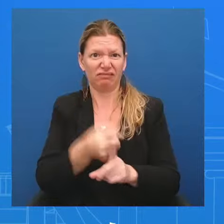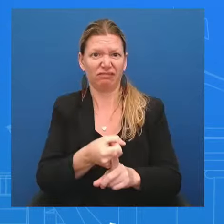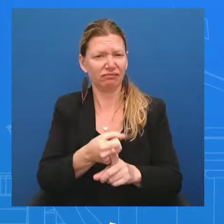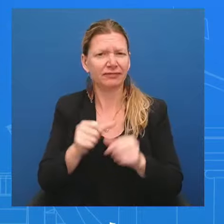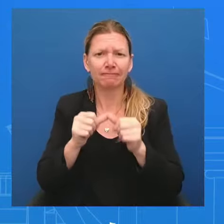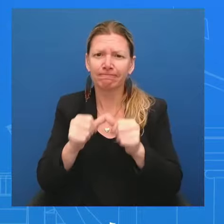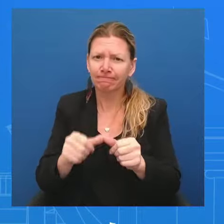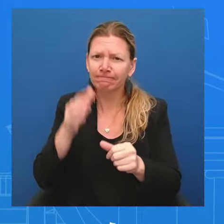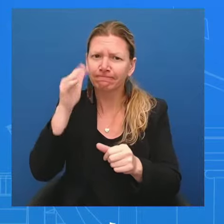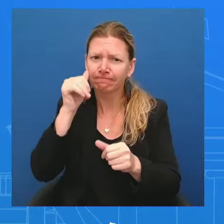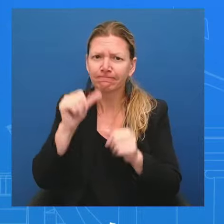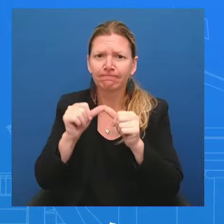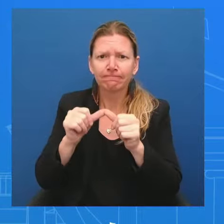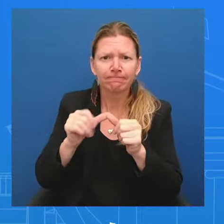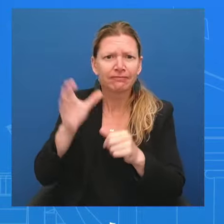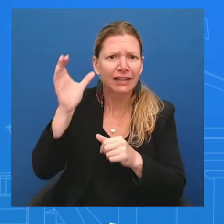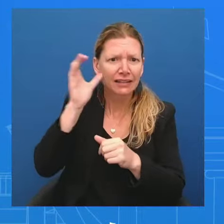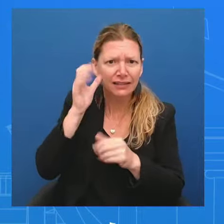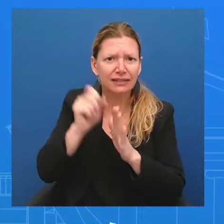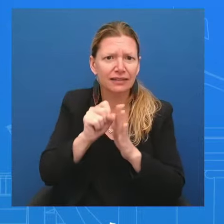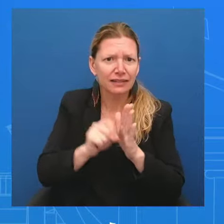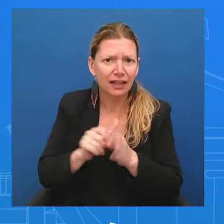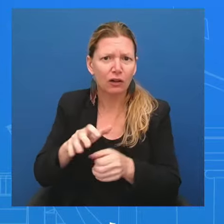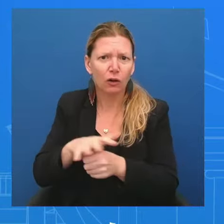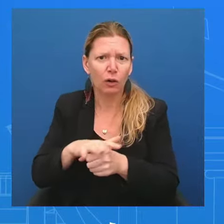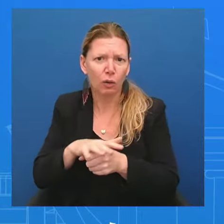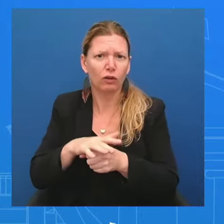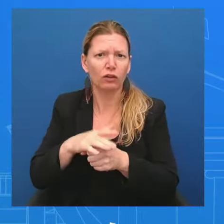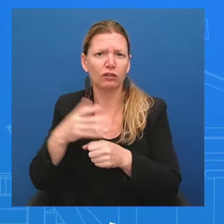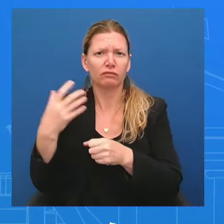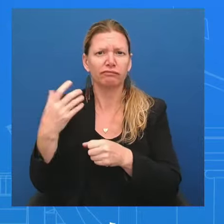to prepare now for potential severe weather in your area.